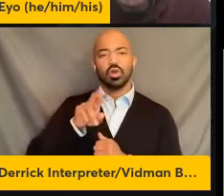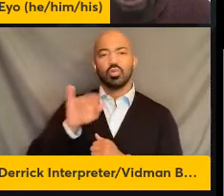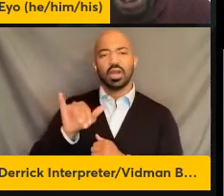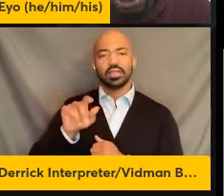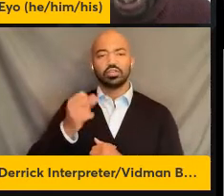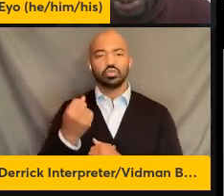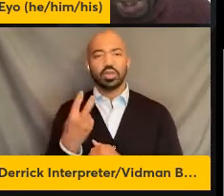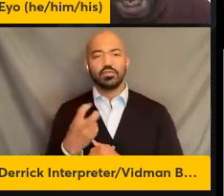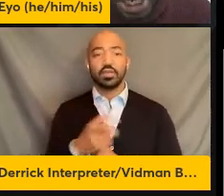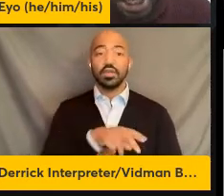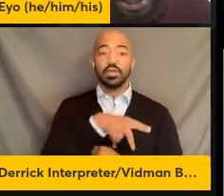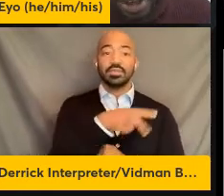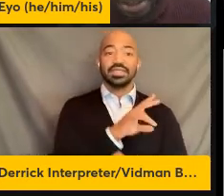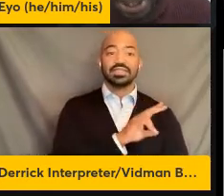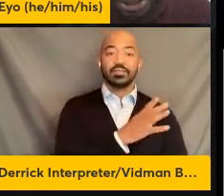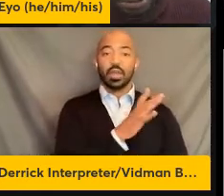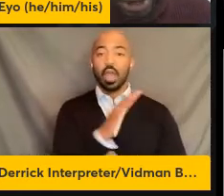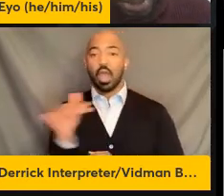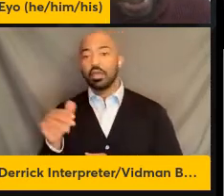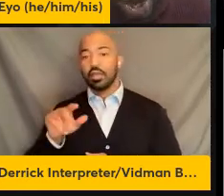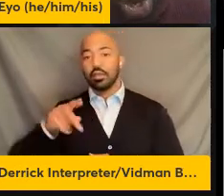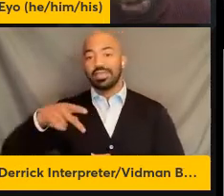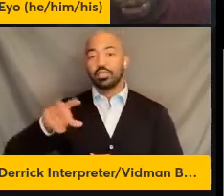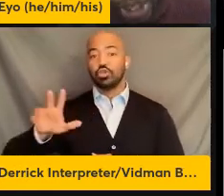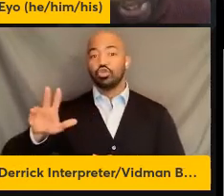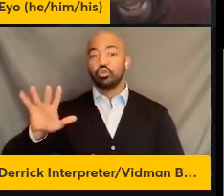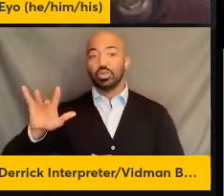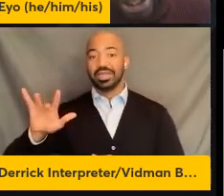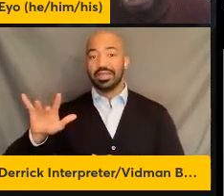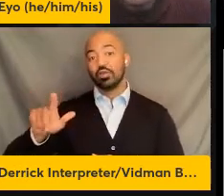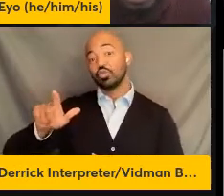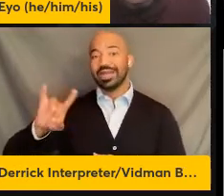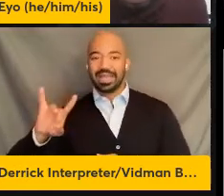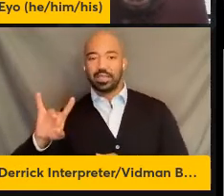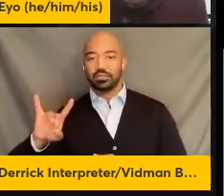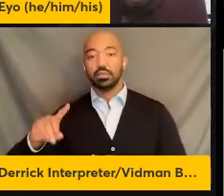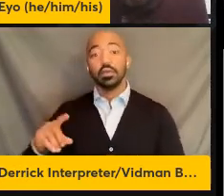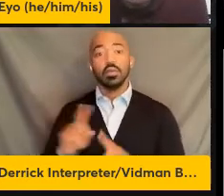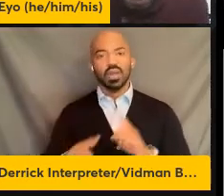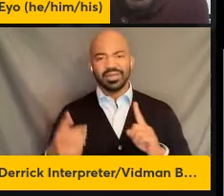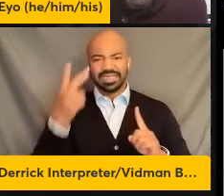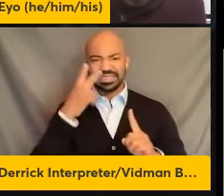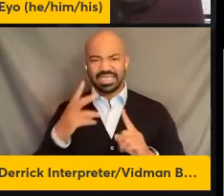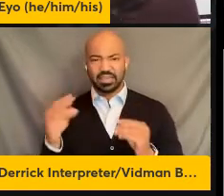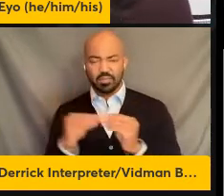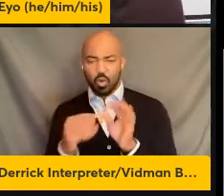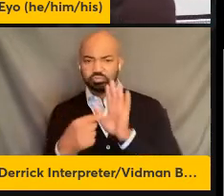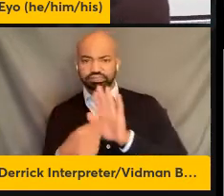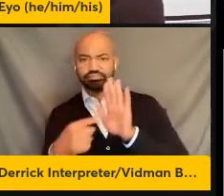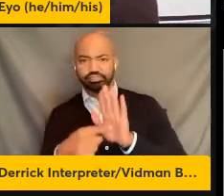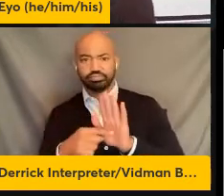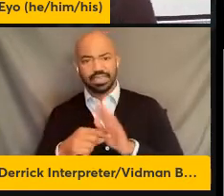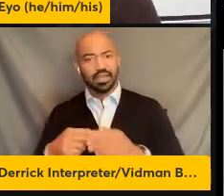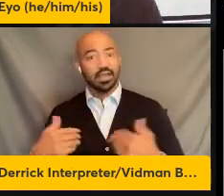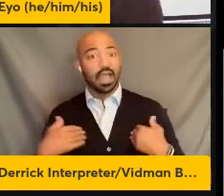all the way to p 28. In a developmental frame. Although there is an increased expression of this gene, there is no differences